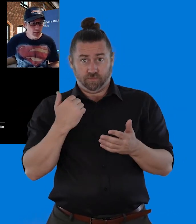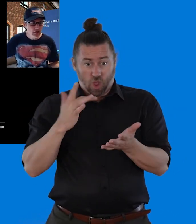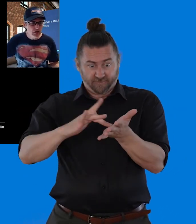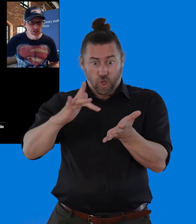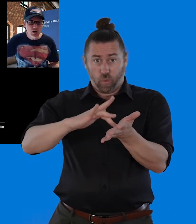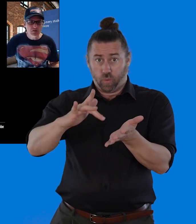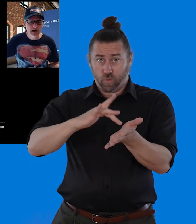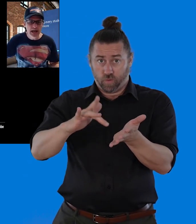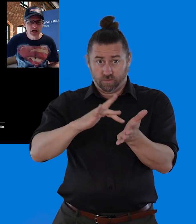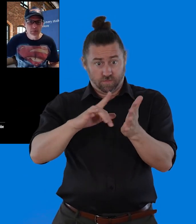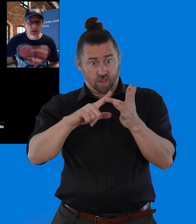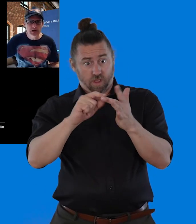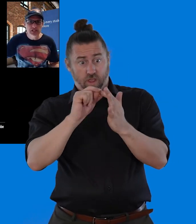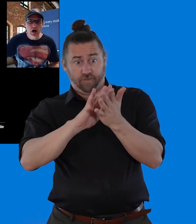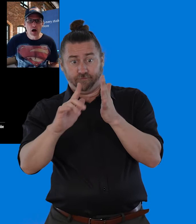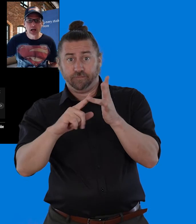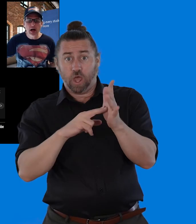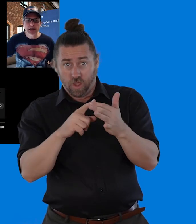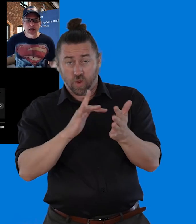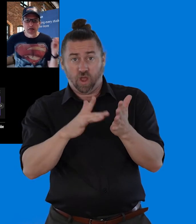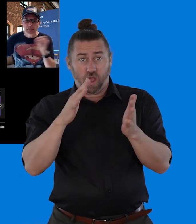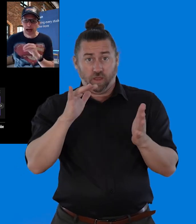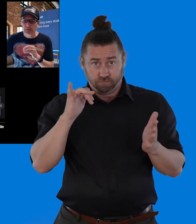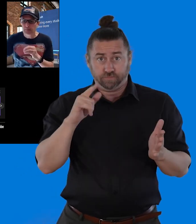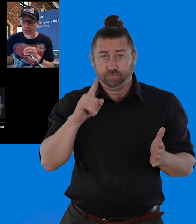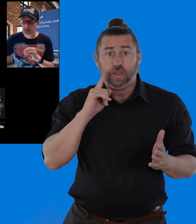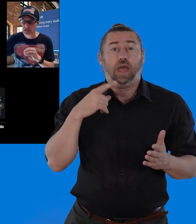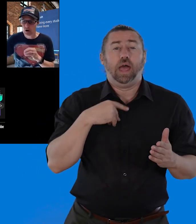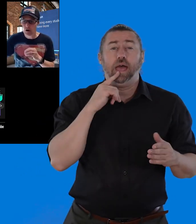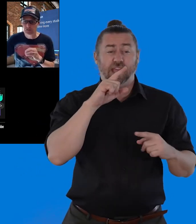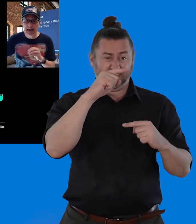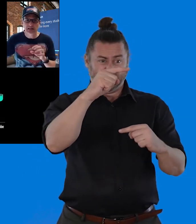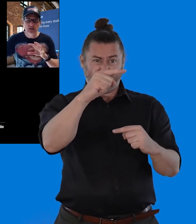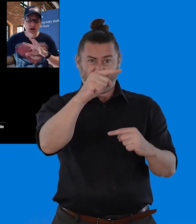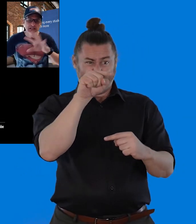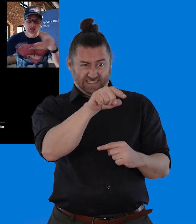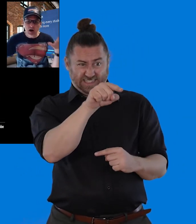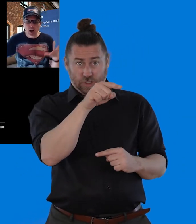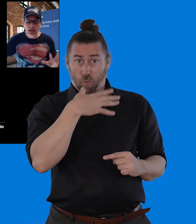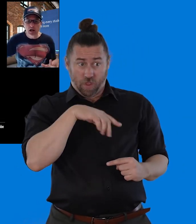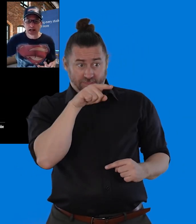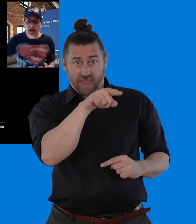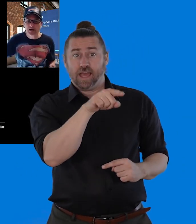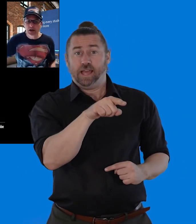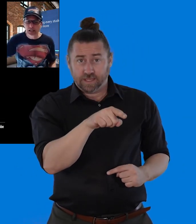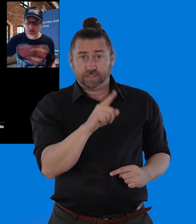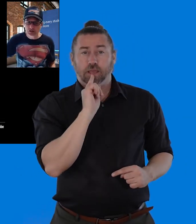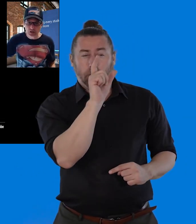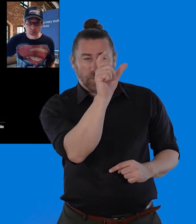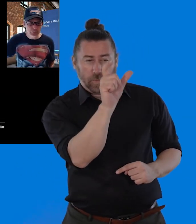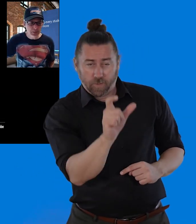and I'm going to hover and I'm going to highlight that piece of text. Alright. So, I highlight it, and then I click the document